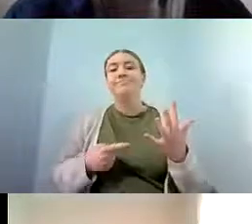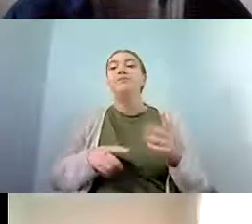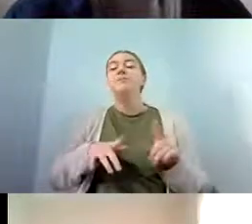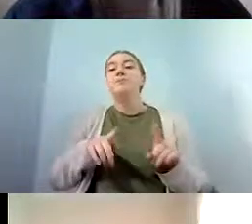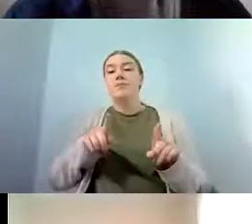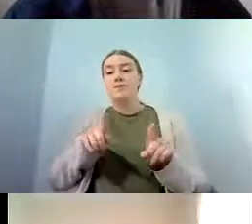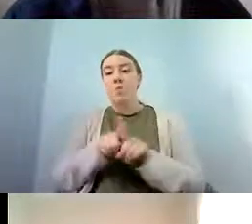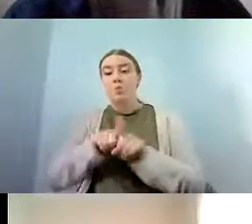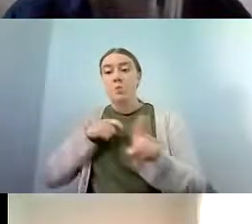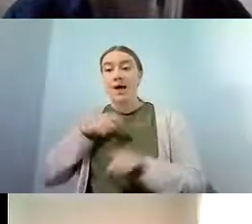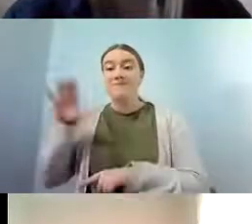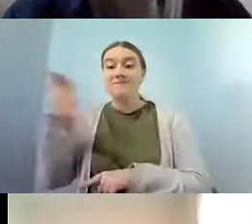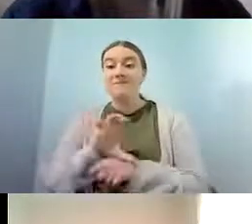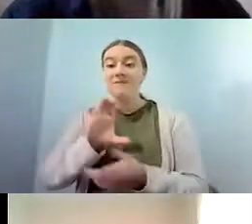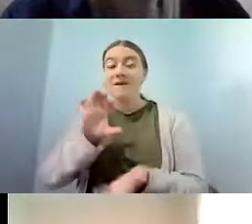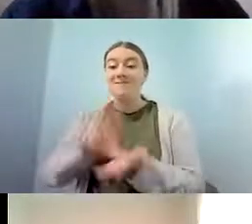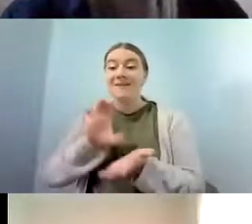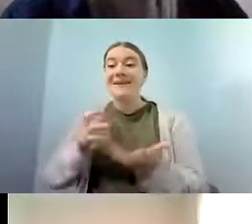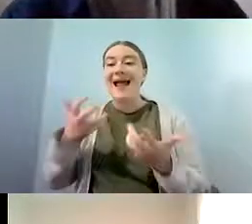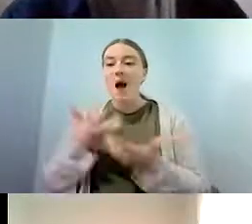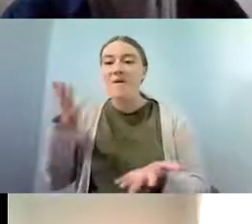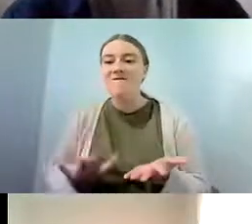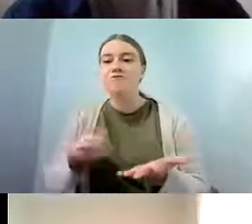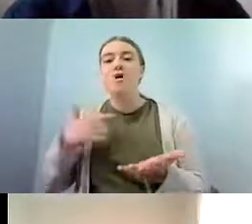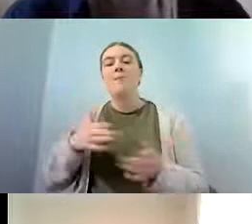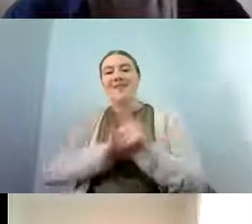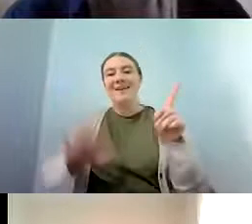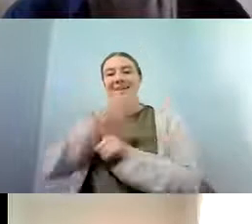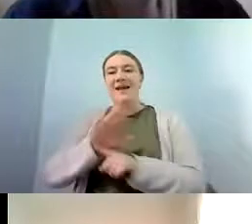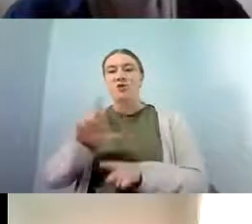and it's all made possible through funding from the national lottery heritage fund